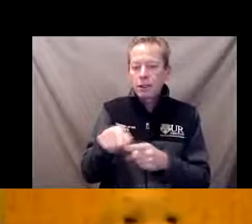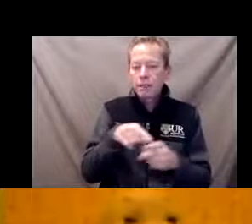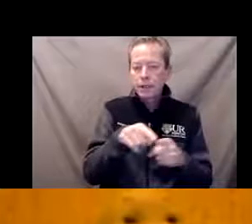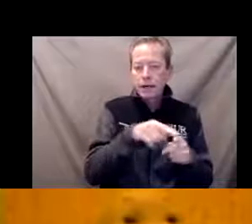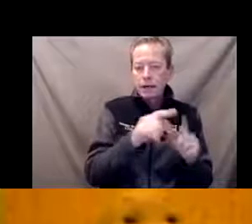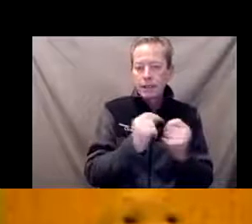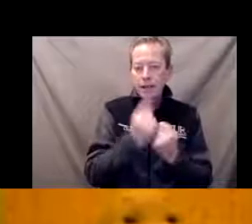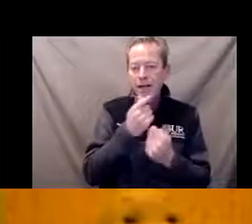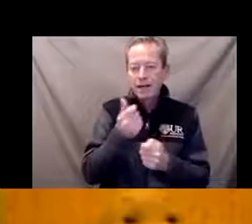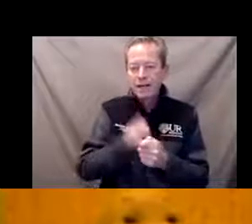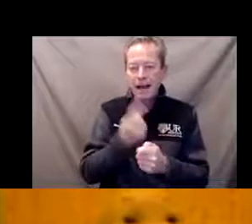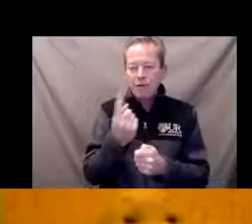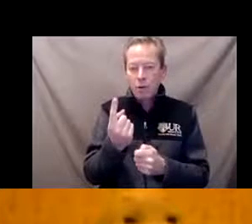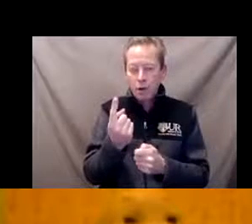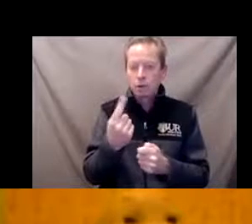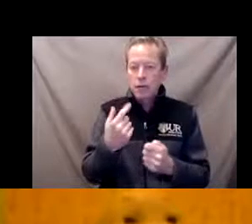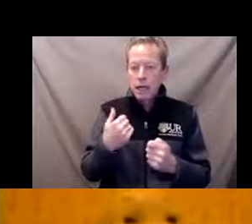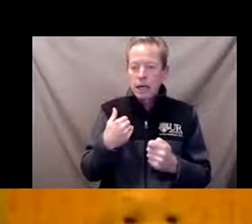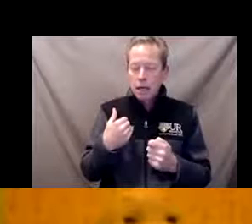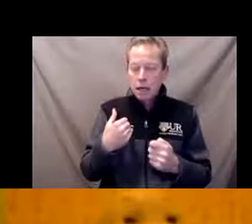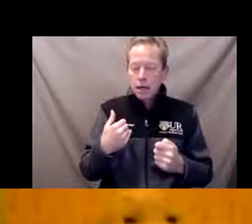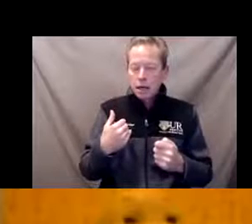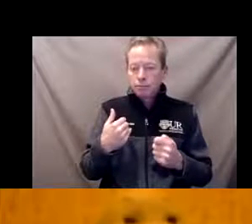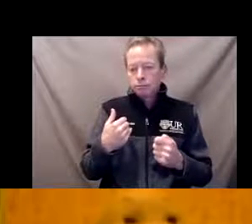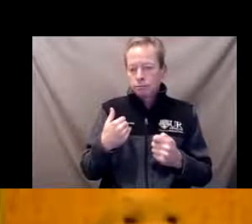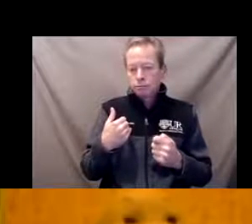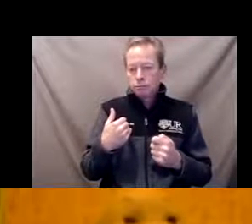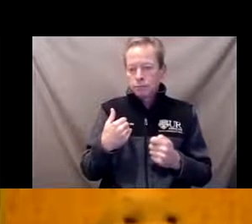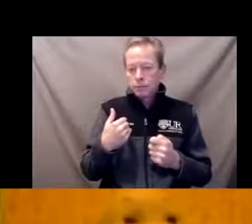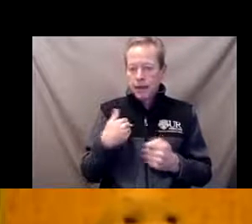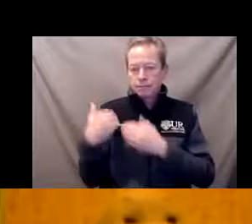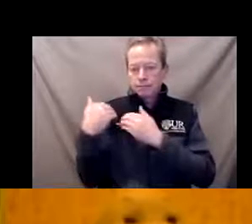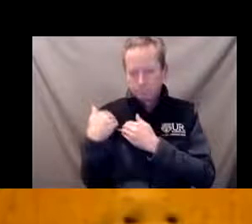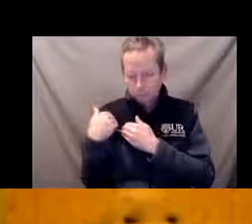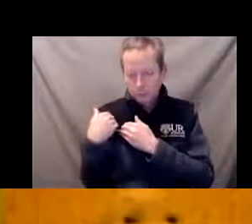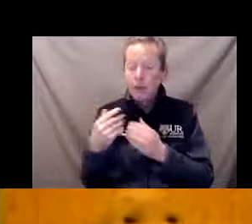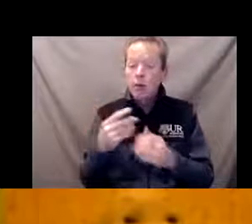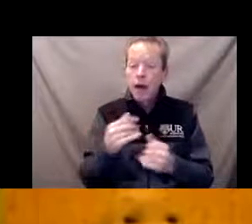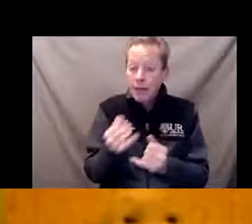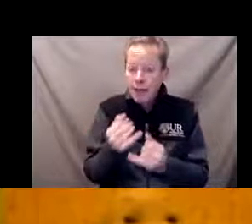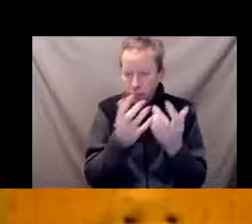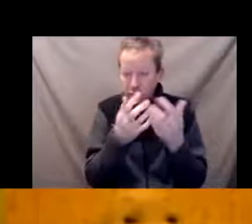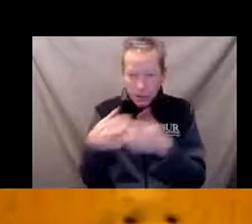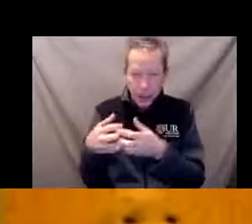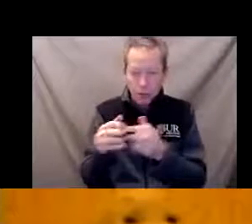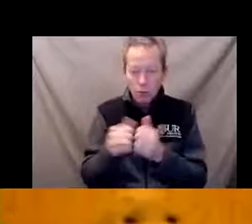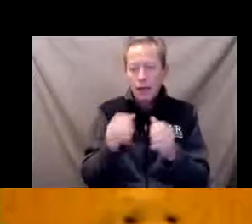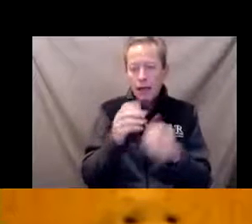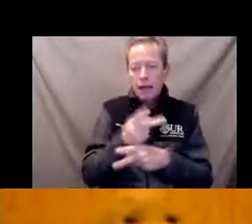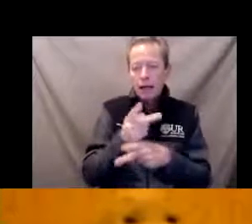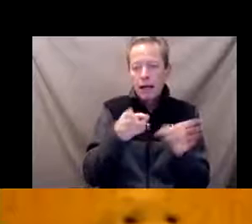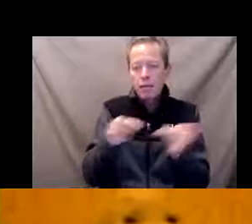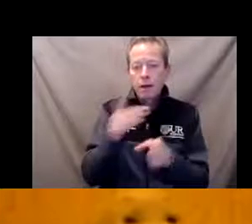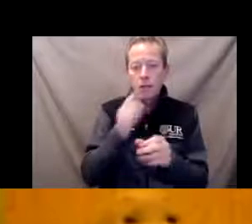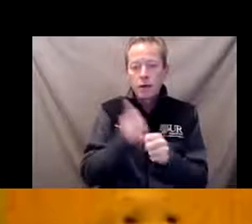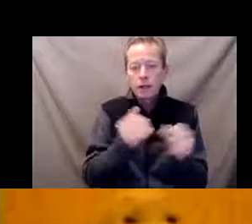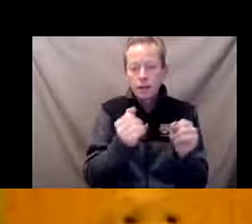voice and we come together with a care plan at the end for each individual. So next slide, please.